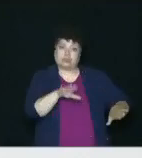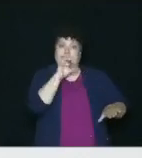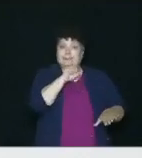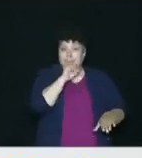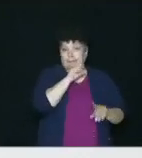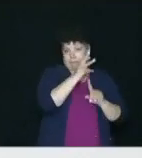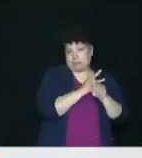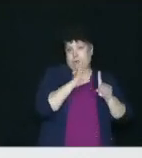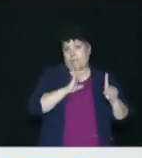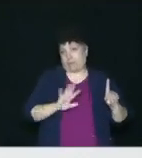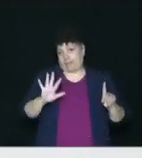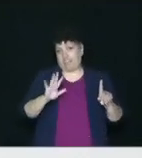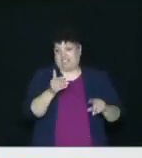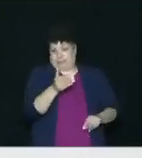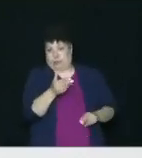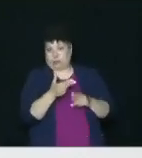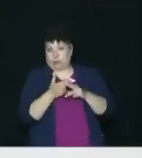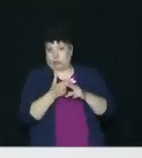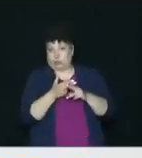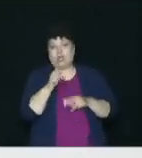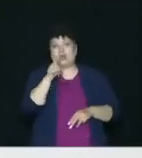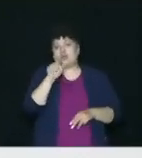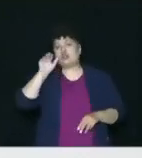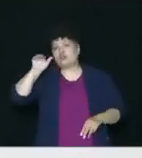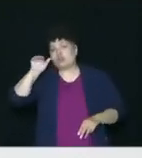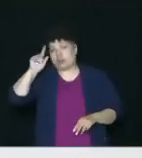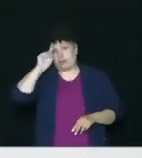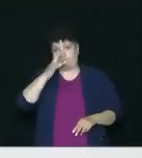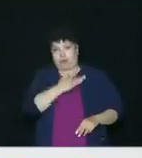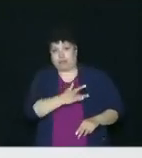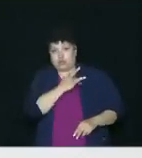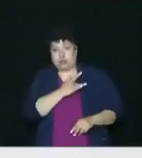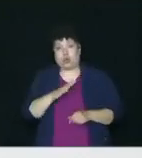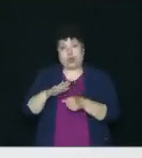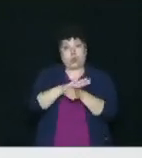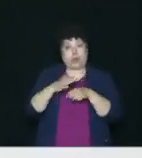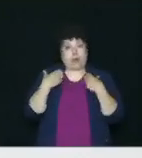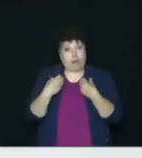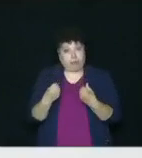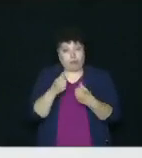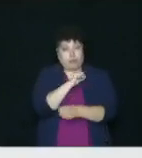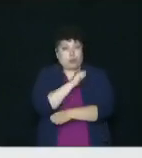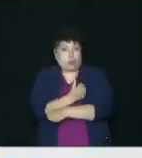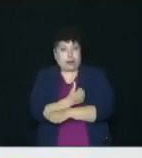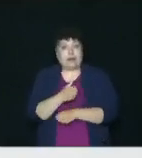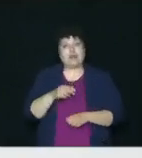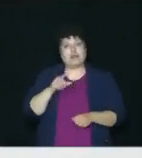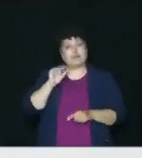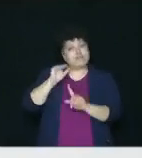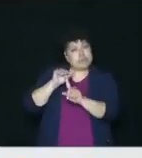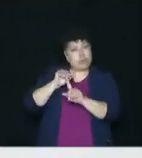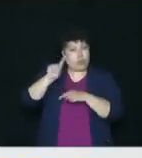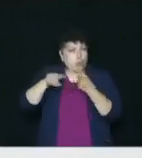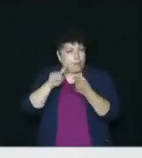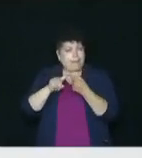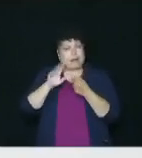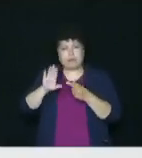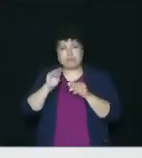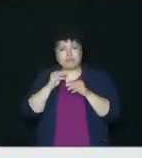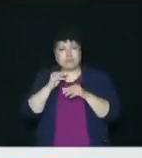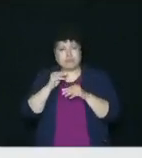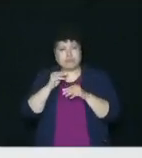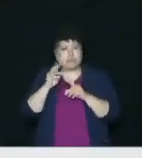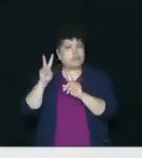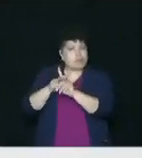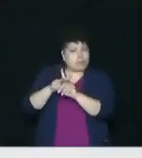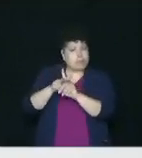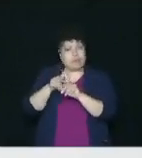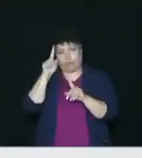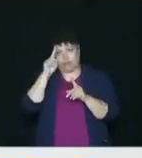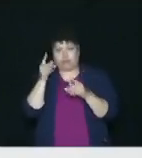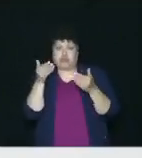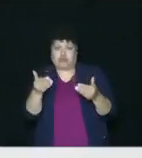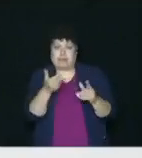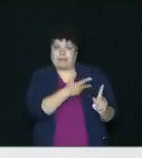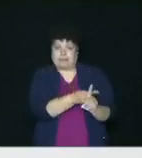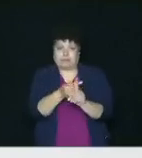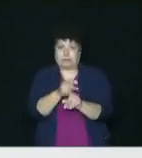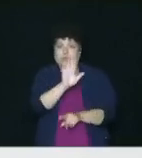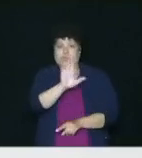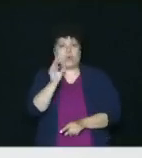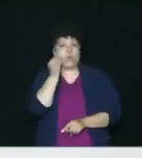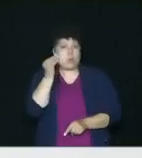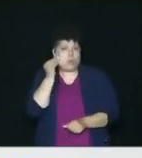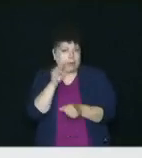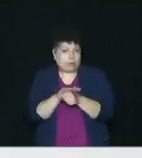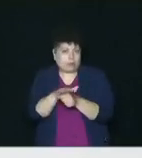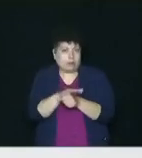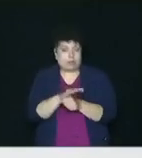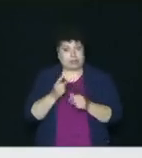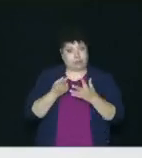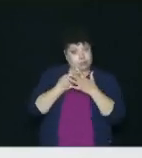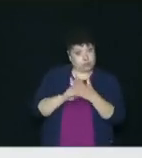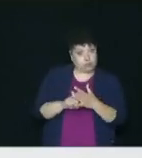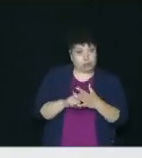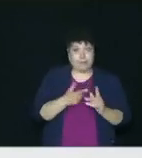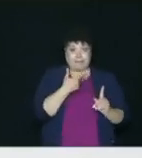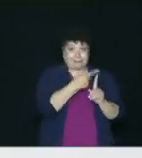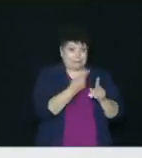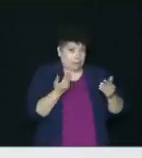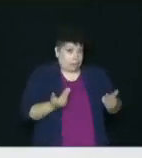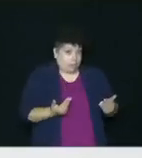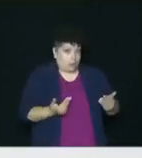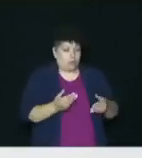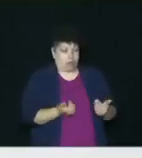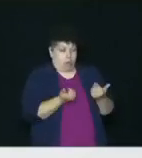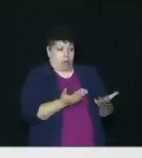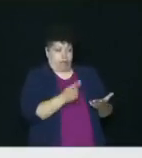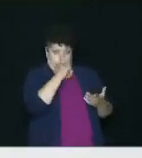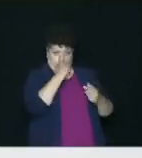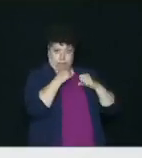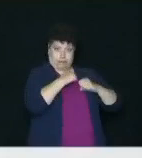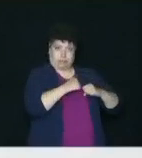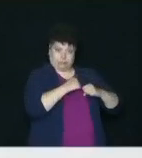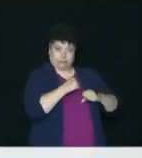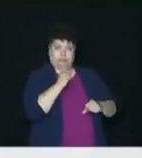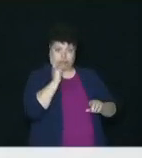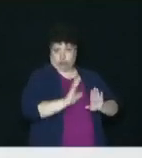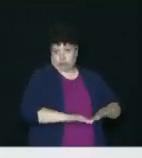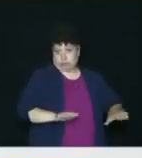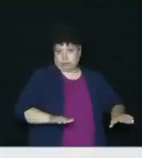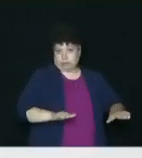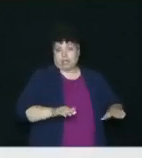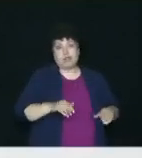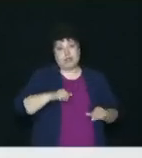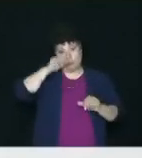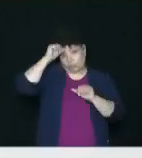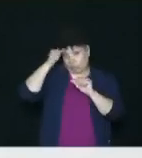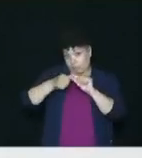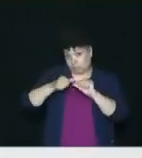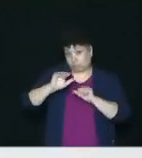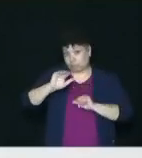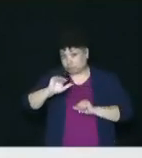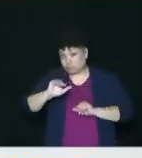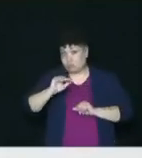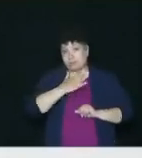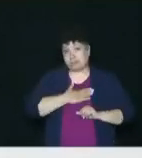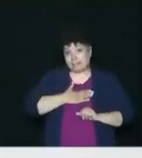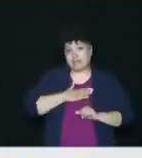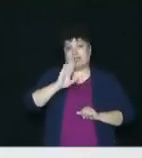THEY WILL BE ROLLING OUT THESE